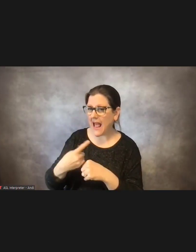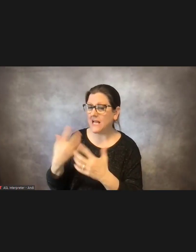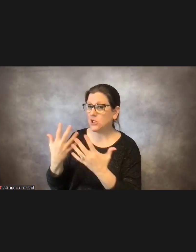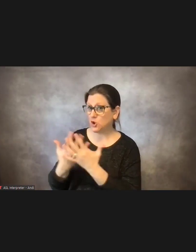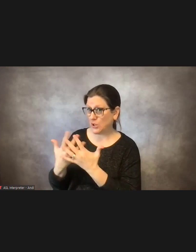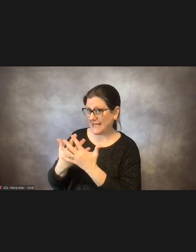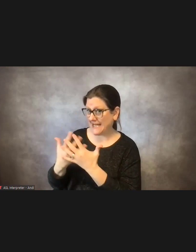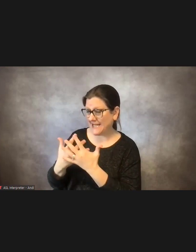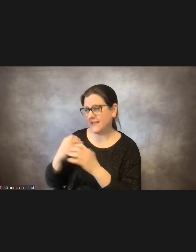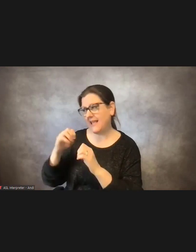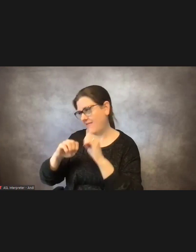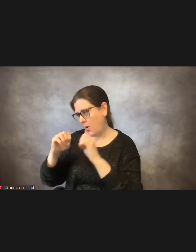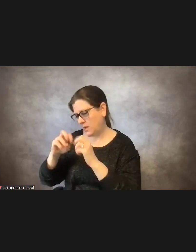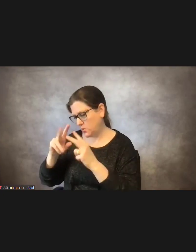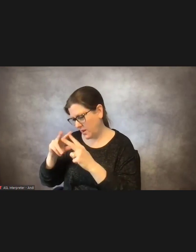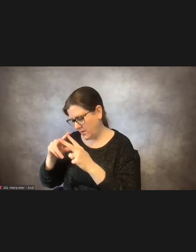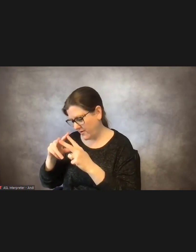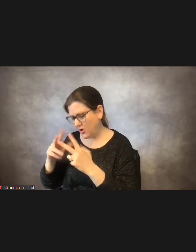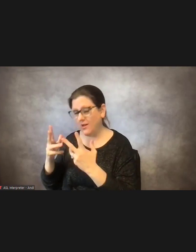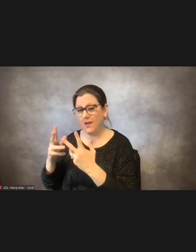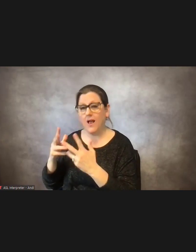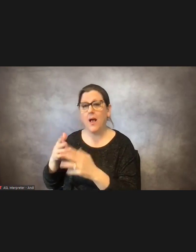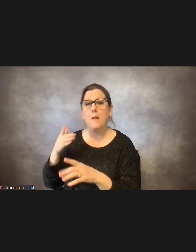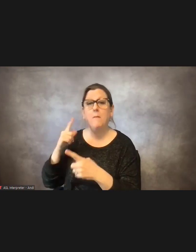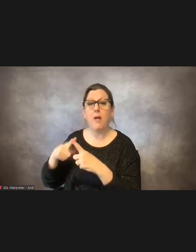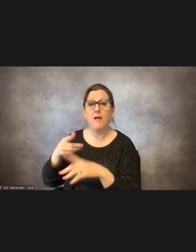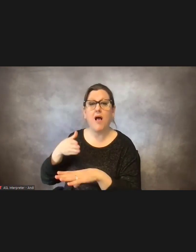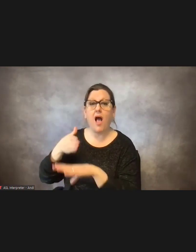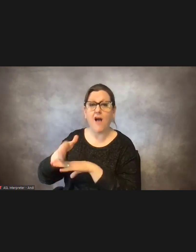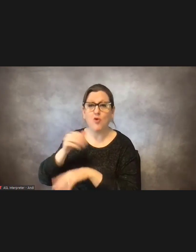Screening, or evaluation, followed by appropriate